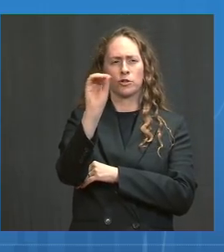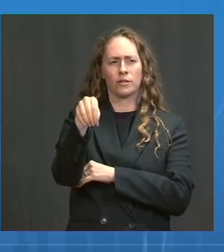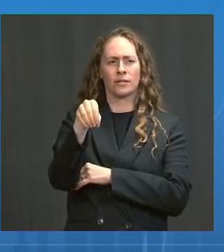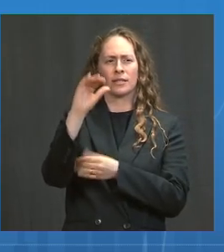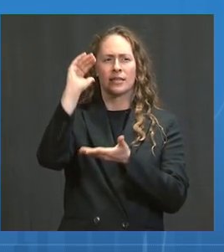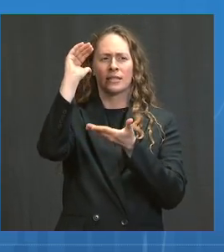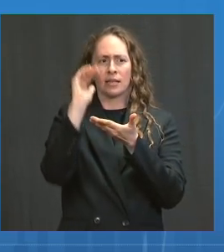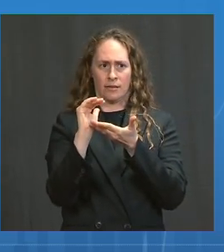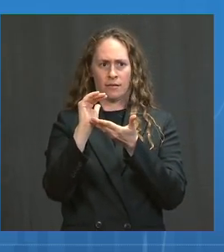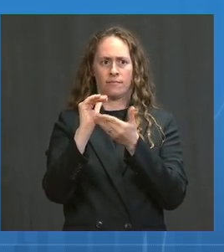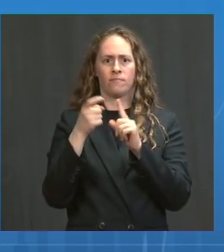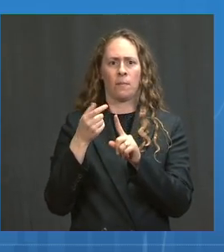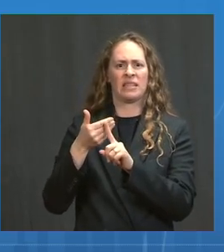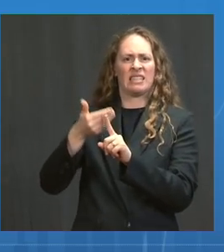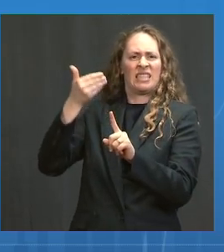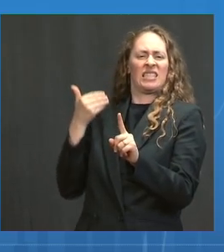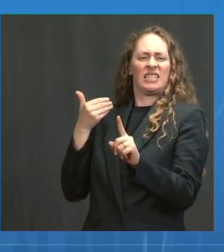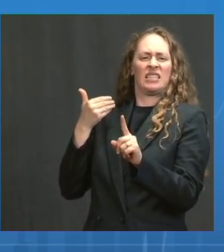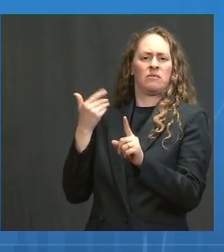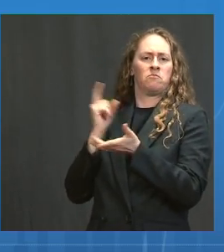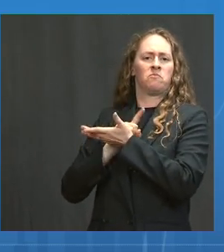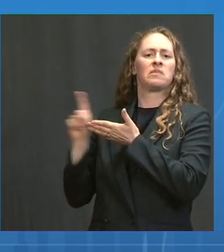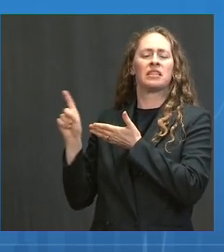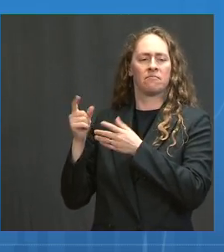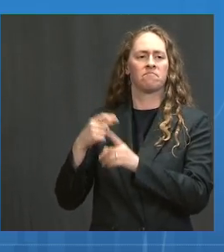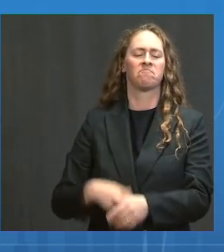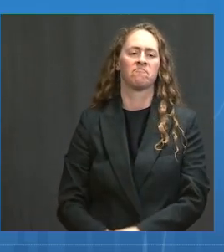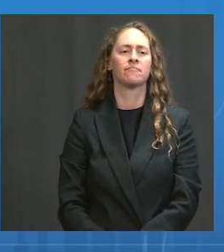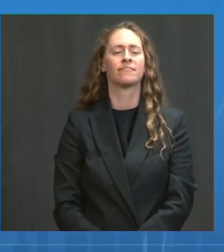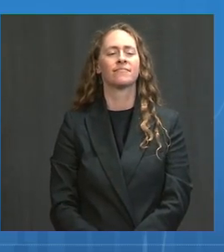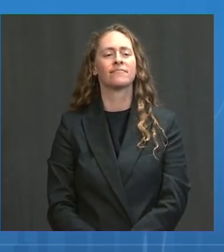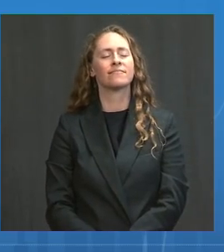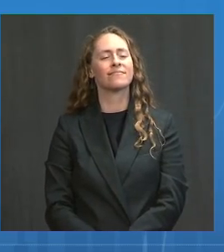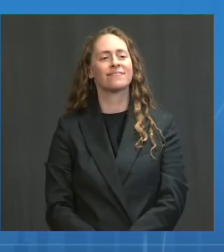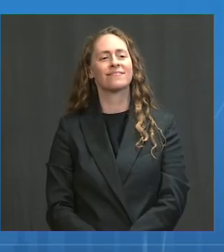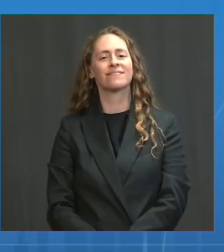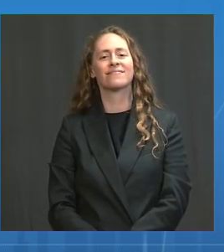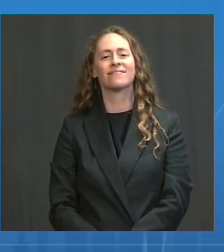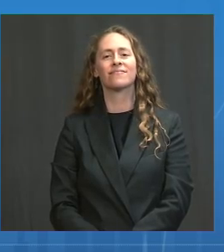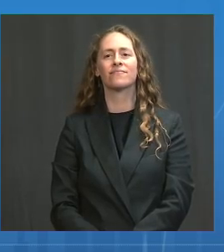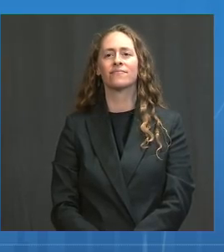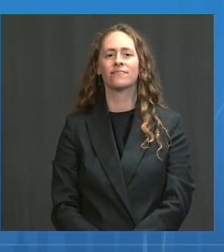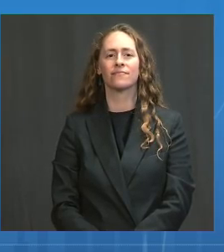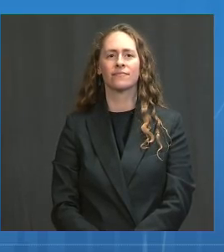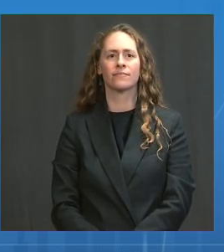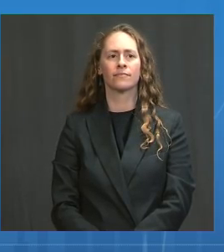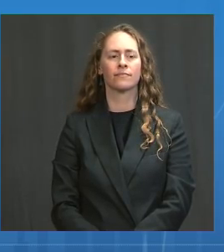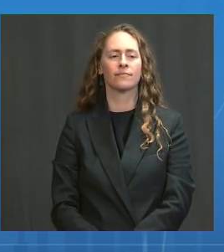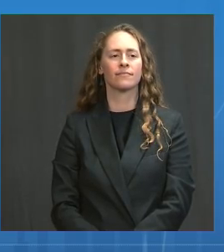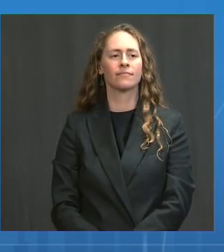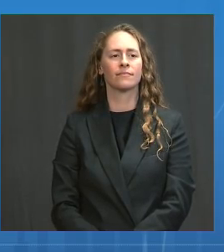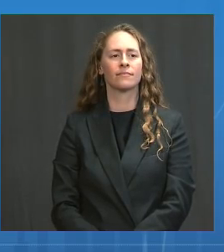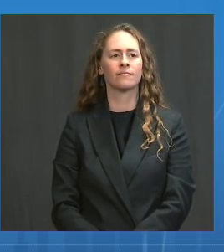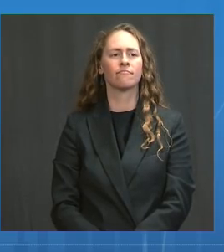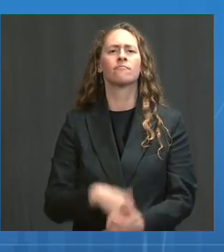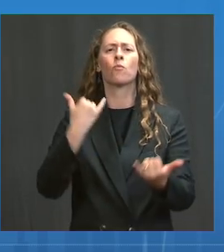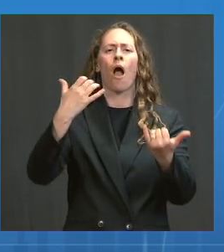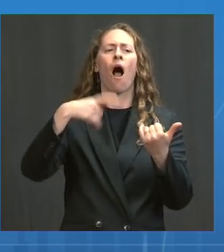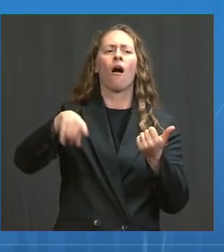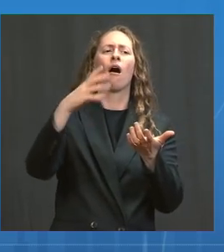And the seven-day average of daily deaths was about 257. Looking across the country, we have made incredible progress